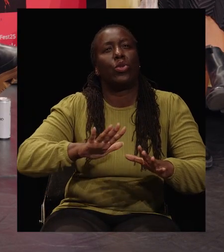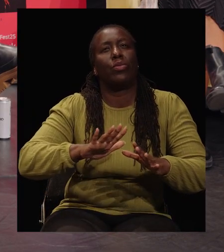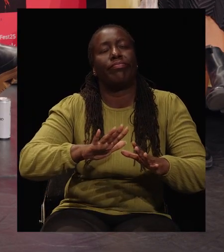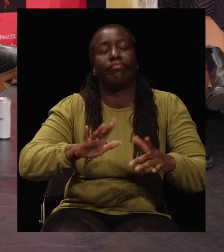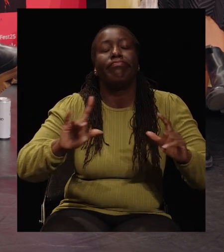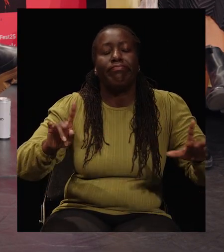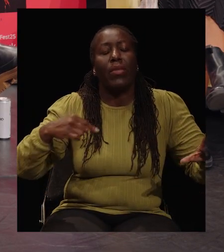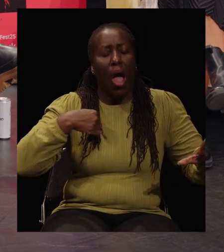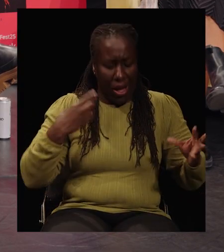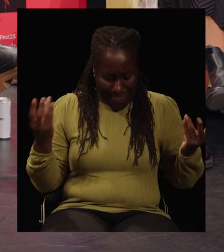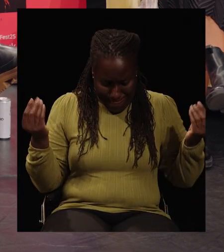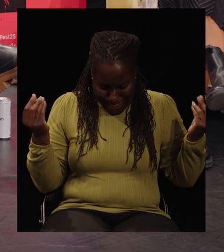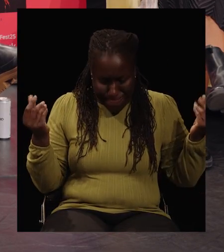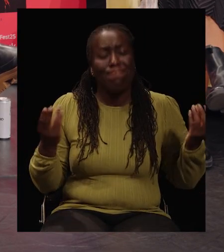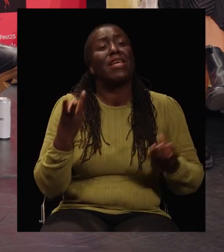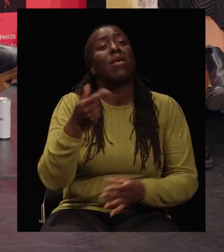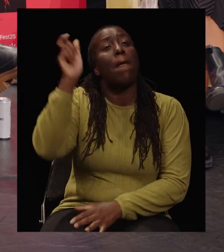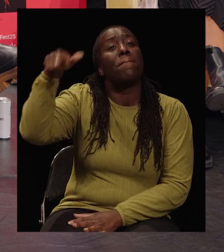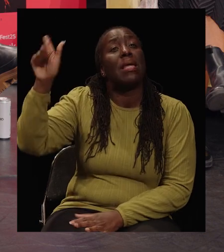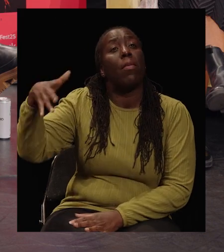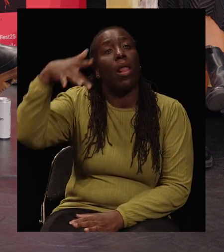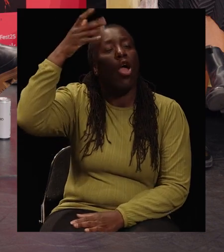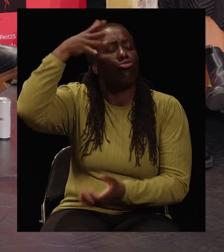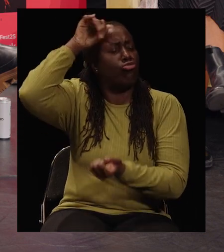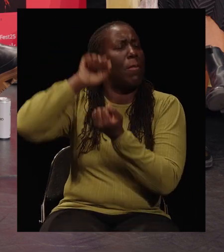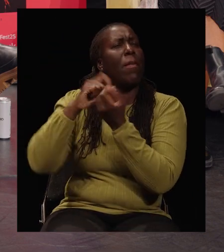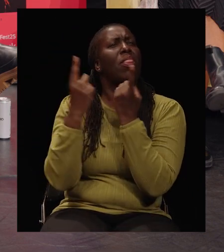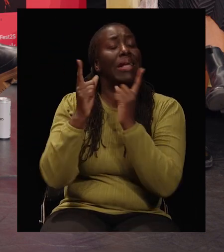I sense that some people might recall things or remember things differently